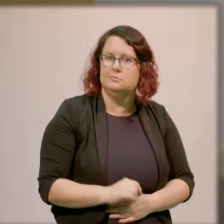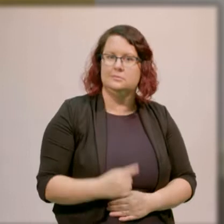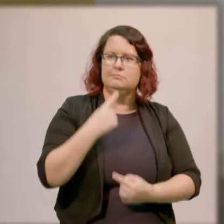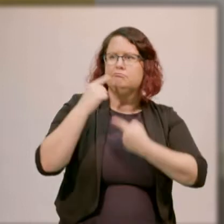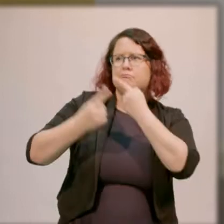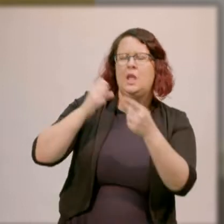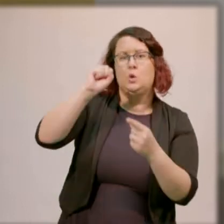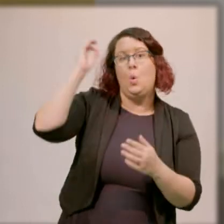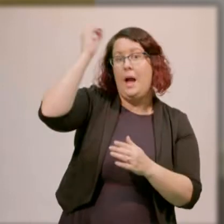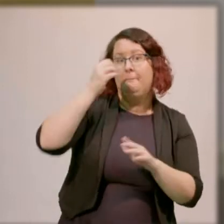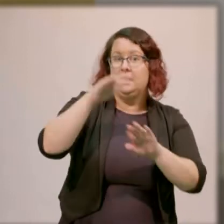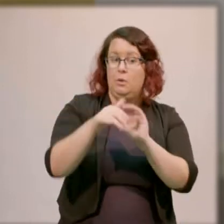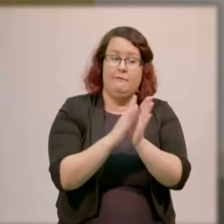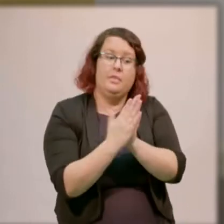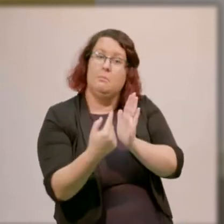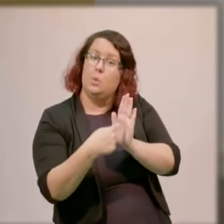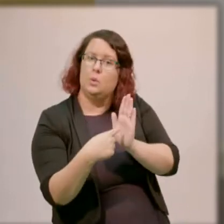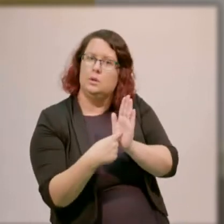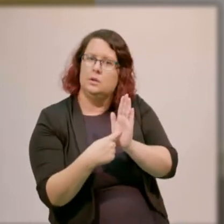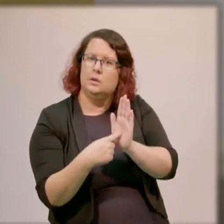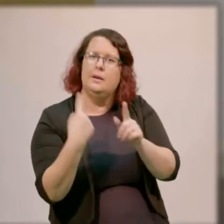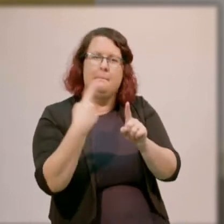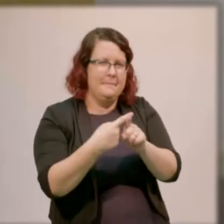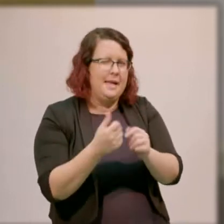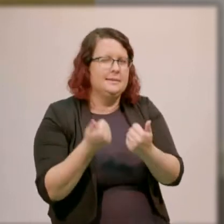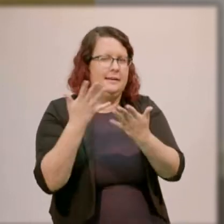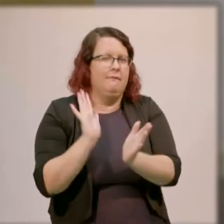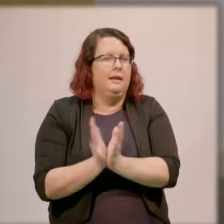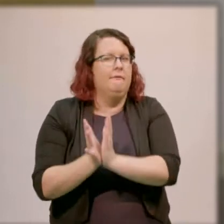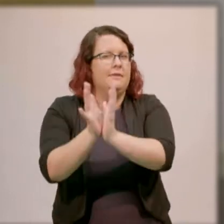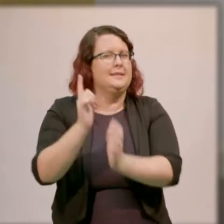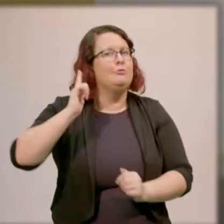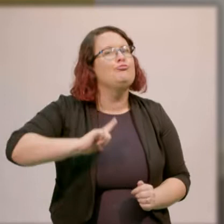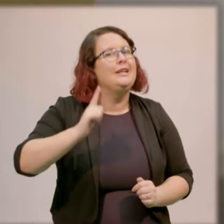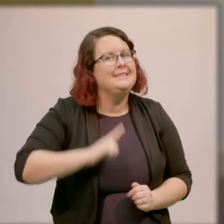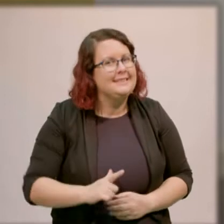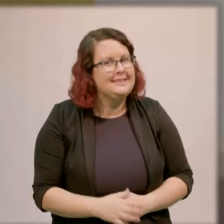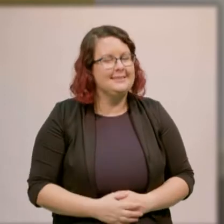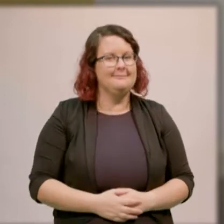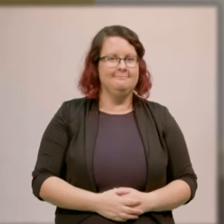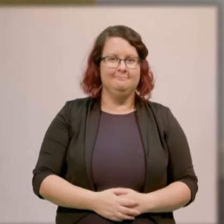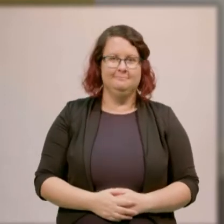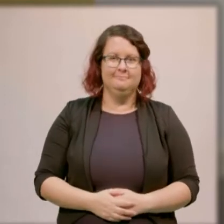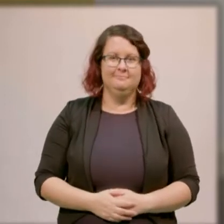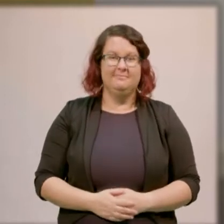Tell them your opinions about it. Remember, back it up with some convincing reasons.